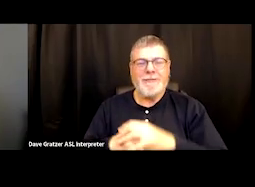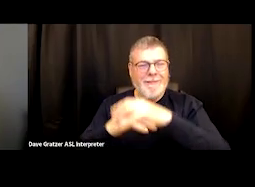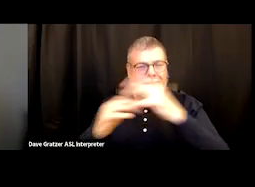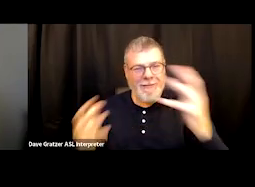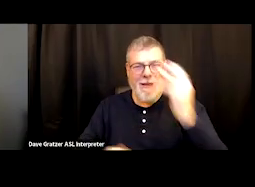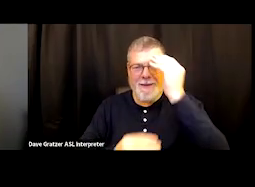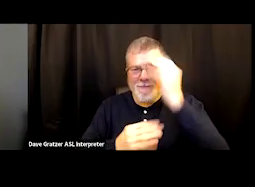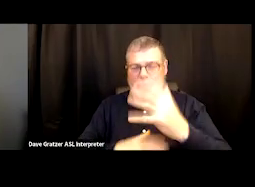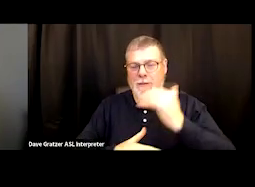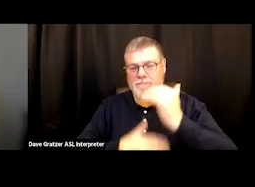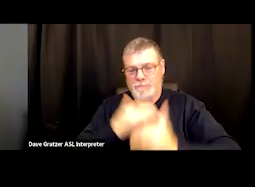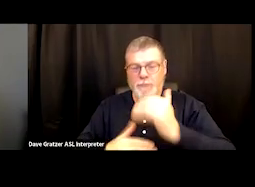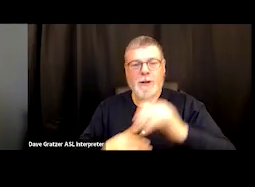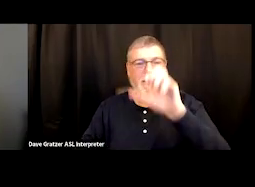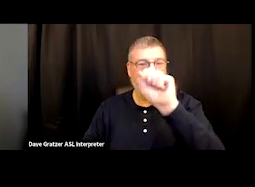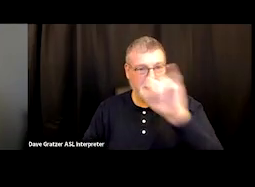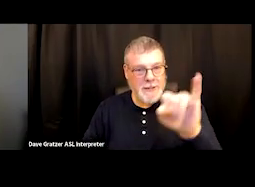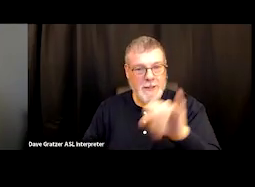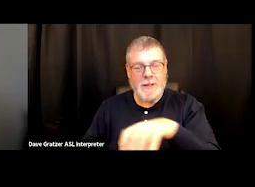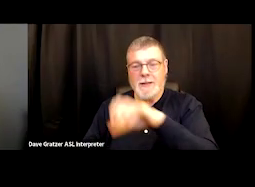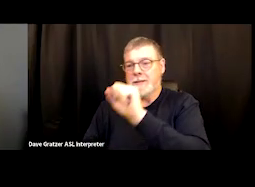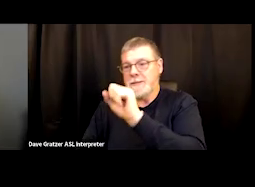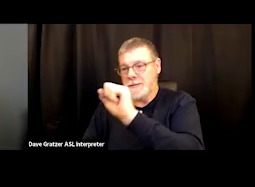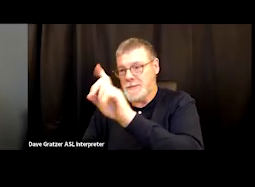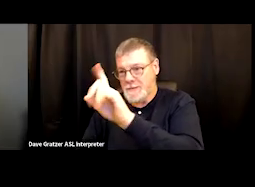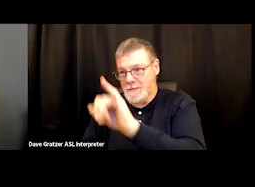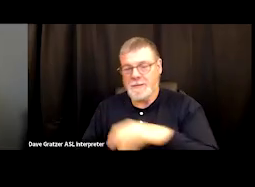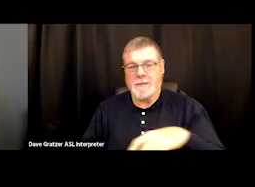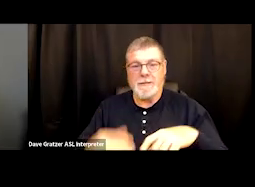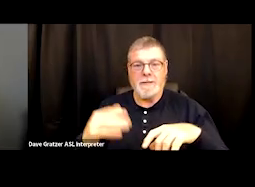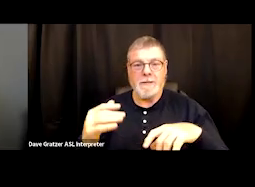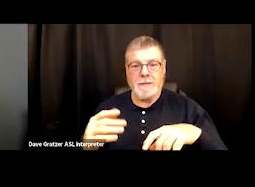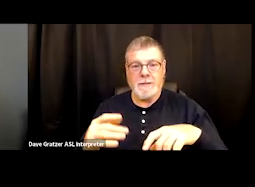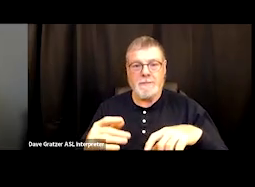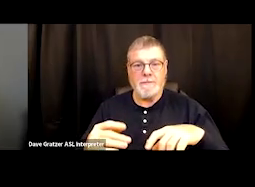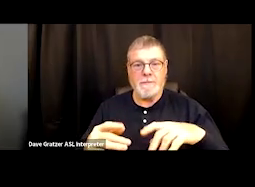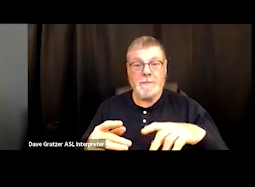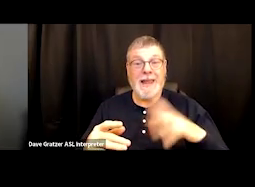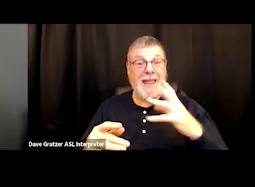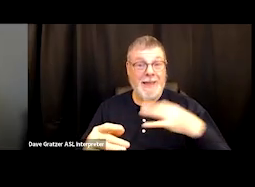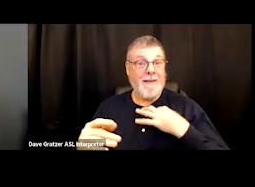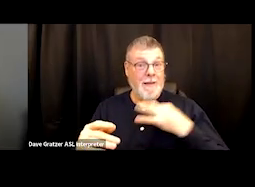SSI and SSDI applications. And it can be challenging to prove that